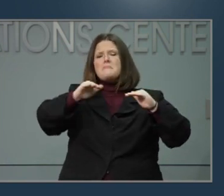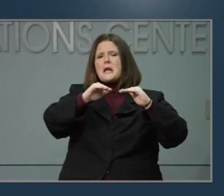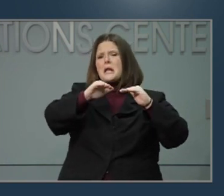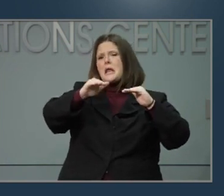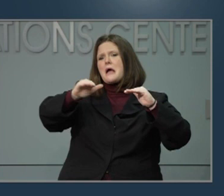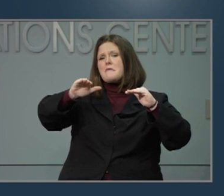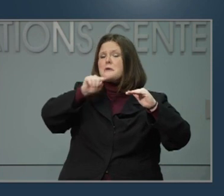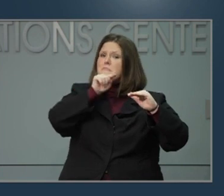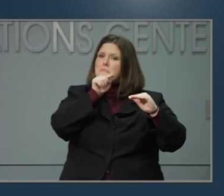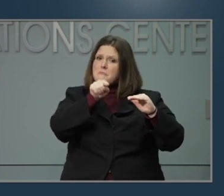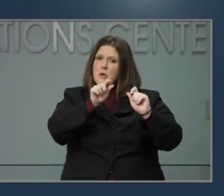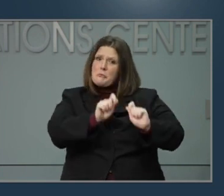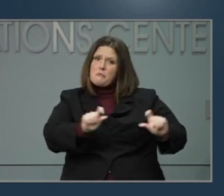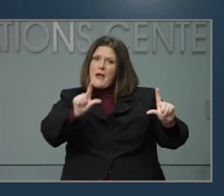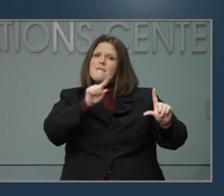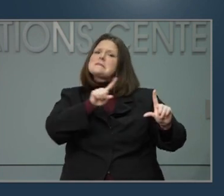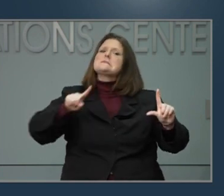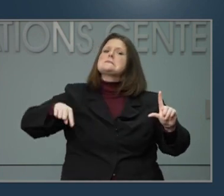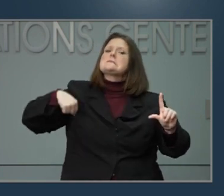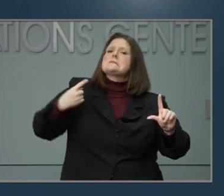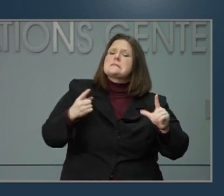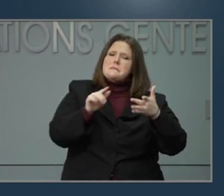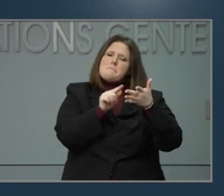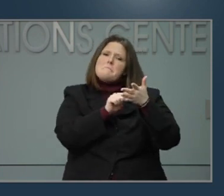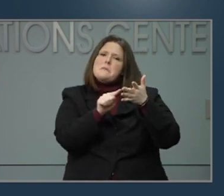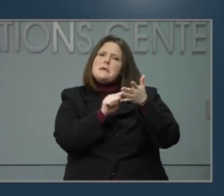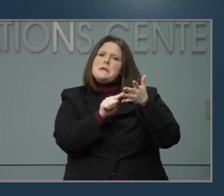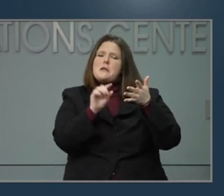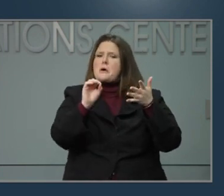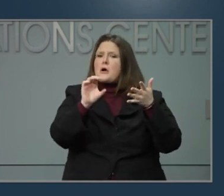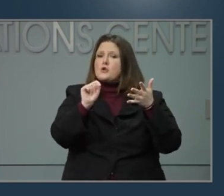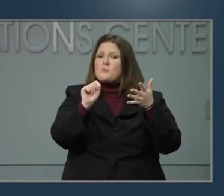YOU LOOK AT THIS YELLOW LINE ARE PERCENT OF POSITIVE TESTS HAS REMAINED FAIRLY LEVEL SINCE